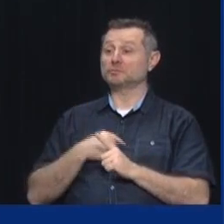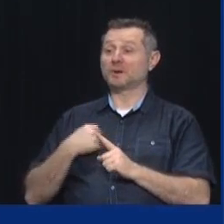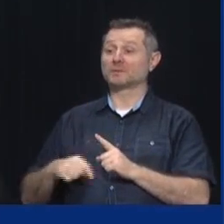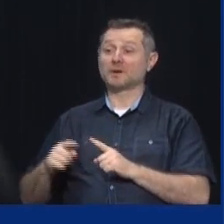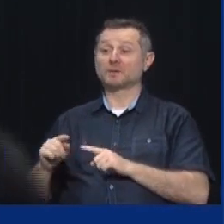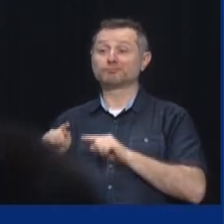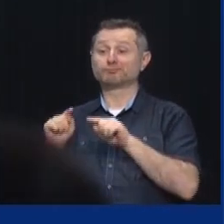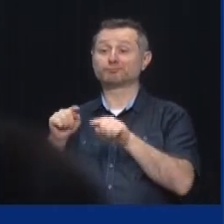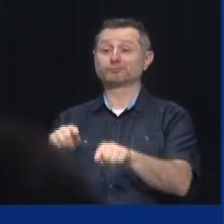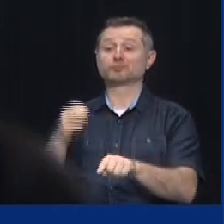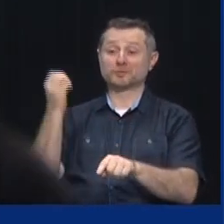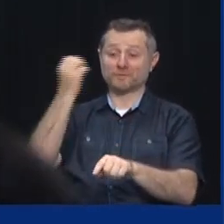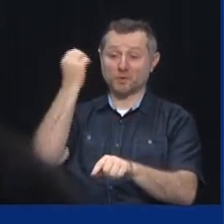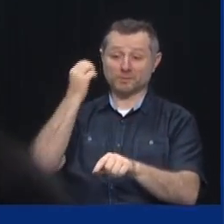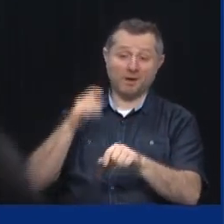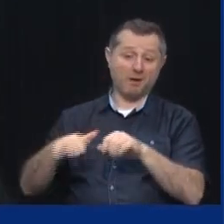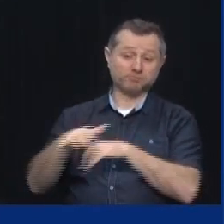BECAUSE COVID MAY HAVE STARTED